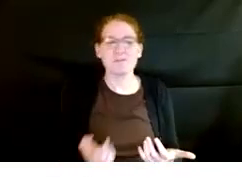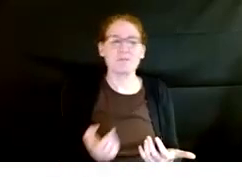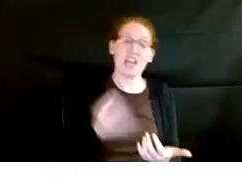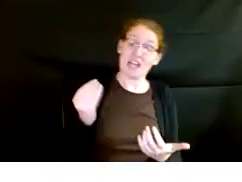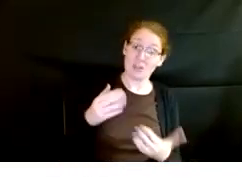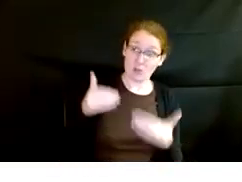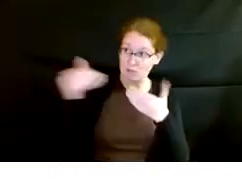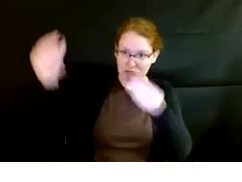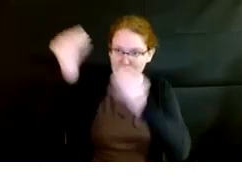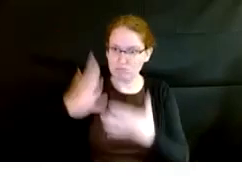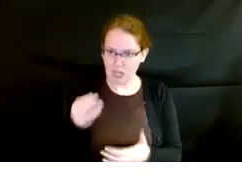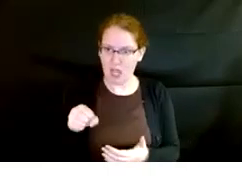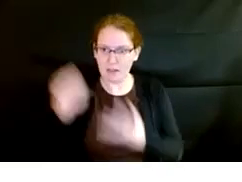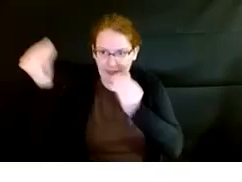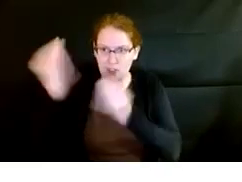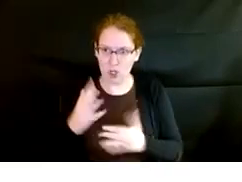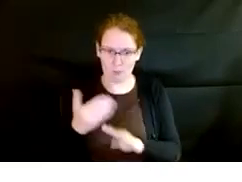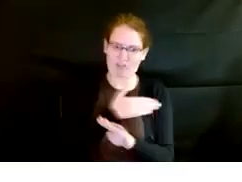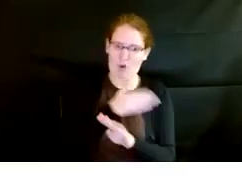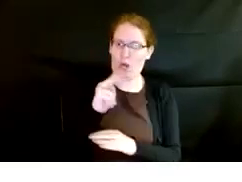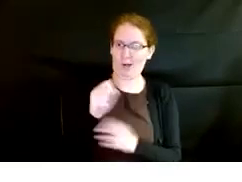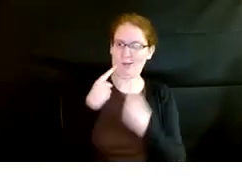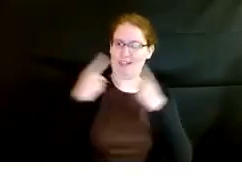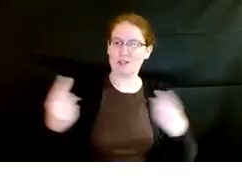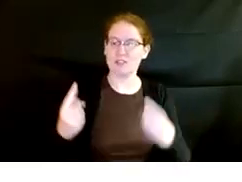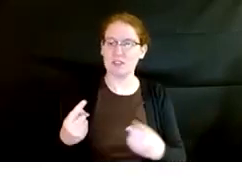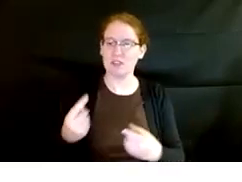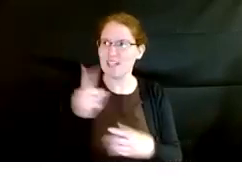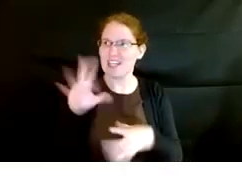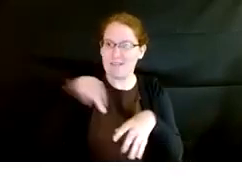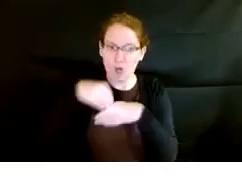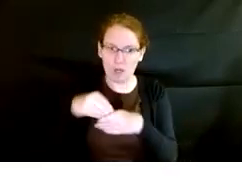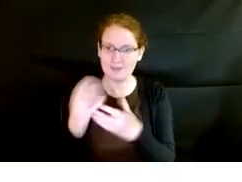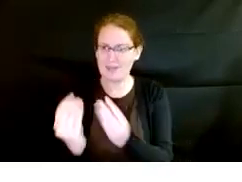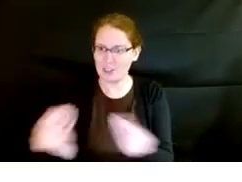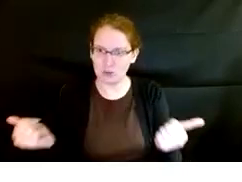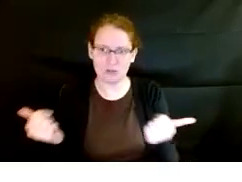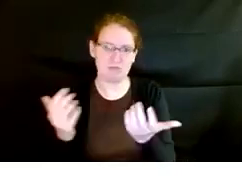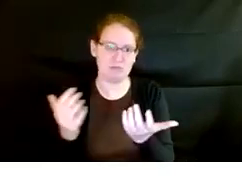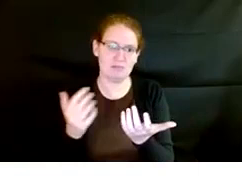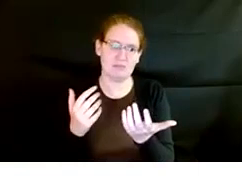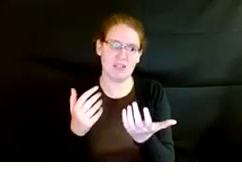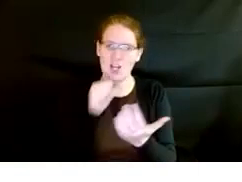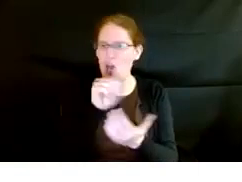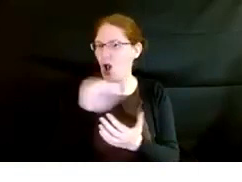um we um we were involved in the resolution in a way that not every other state had been